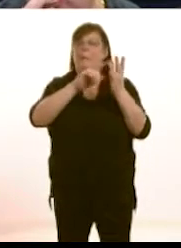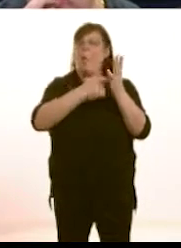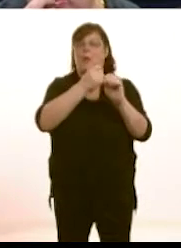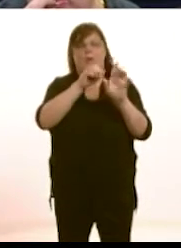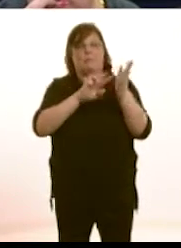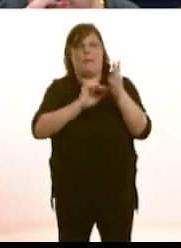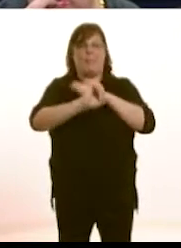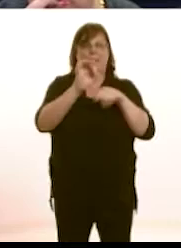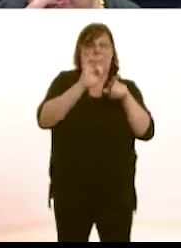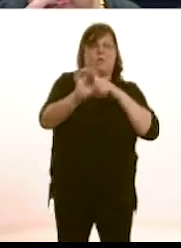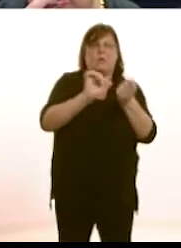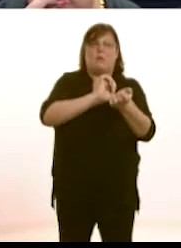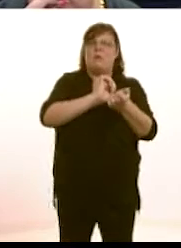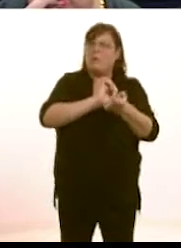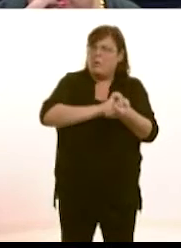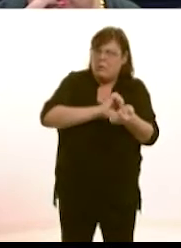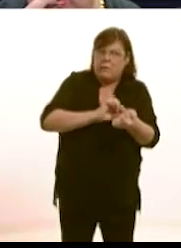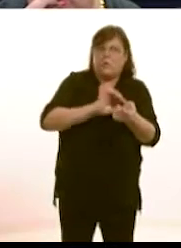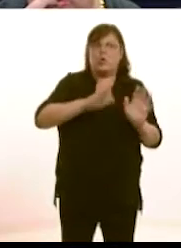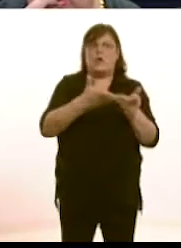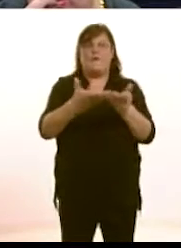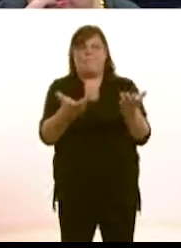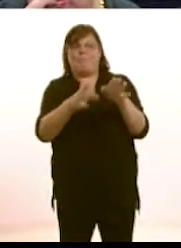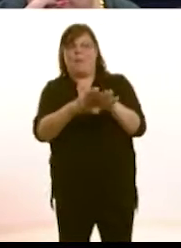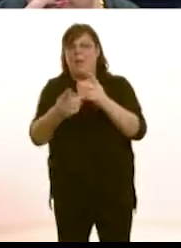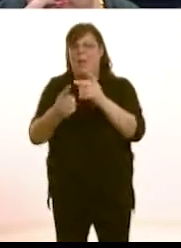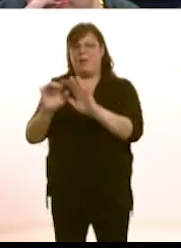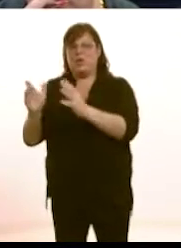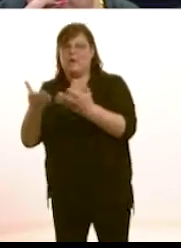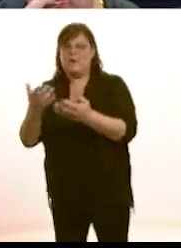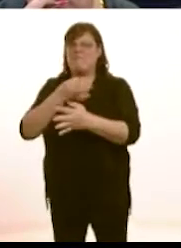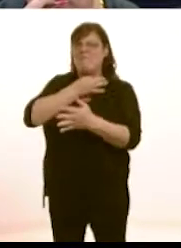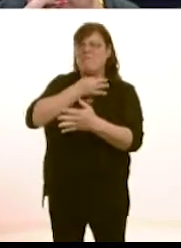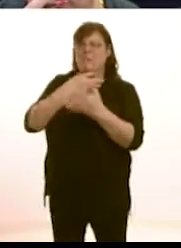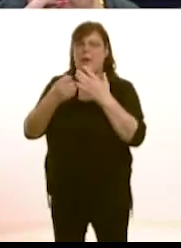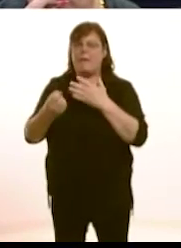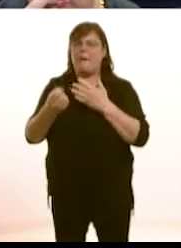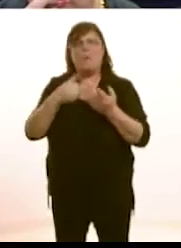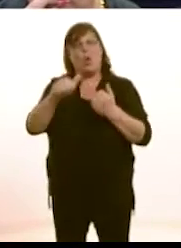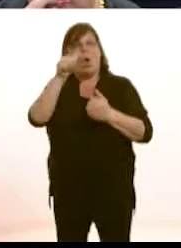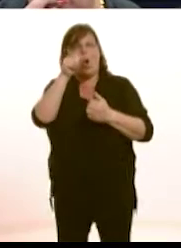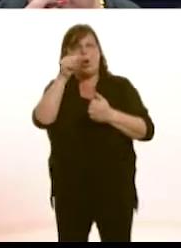Now, clinicians have raised serious concerns with me about the safety of imposing urban